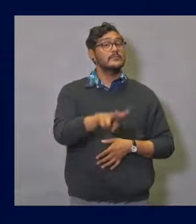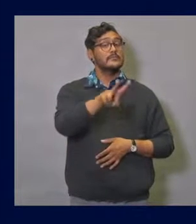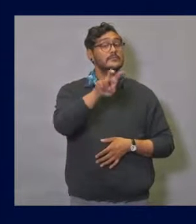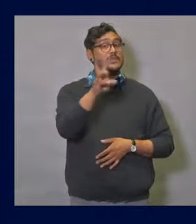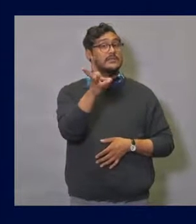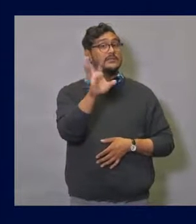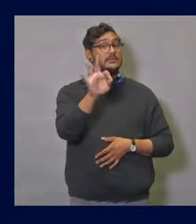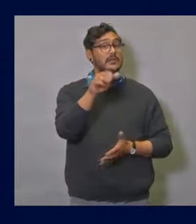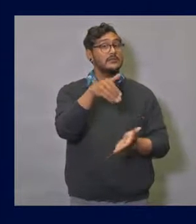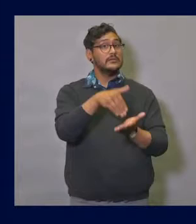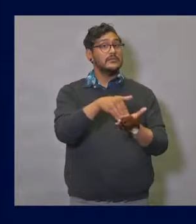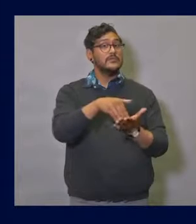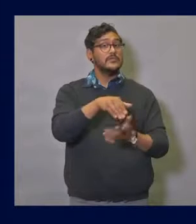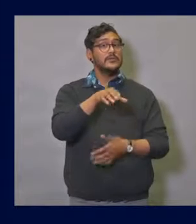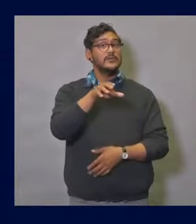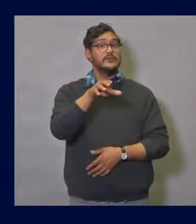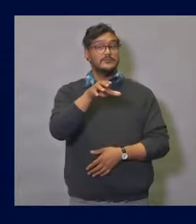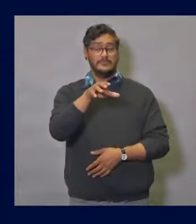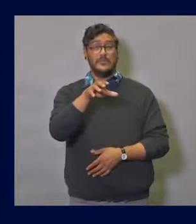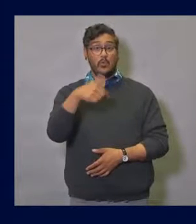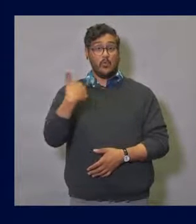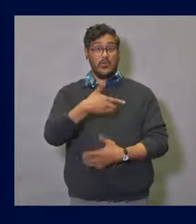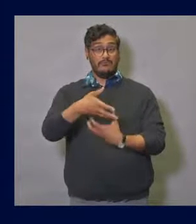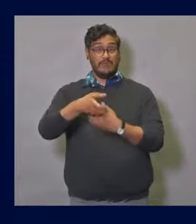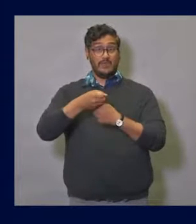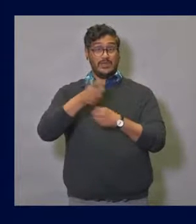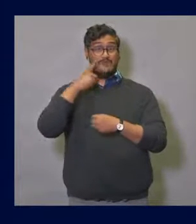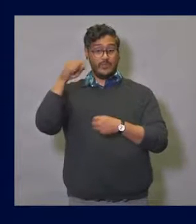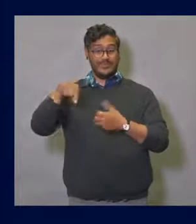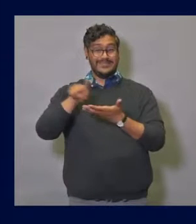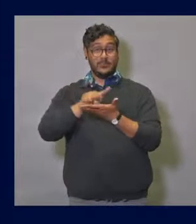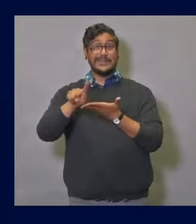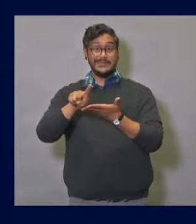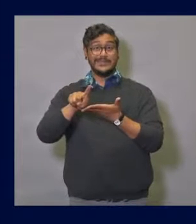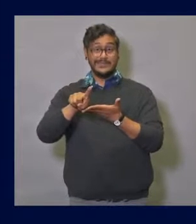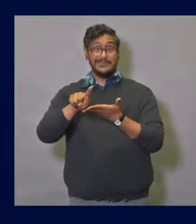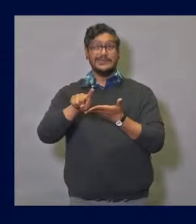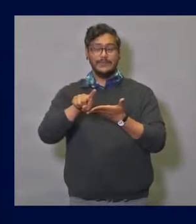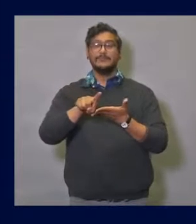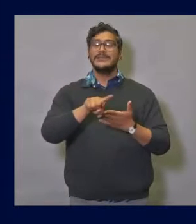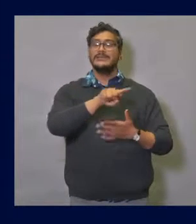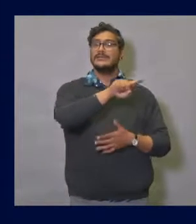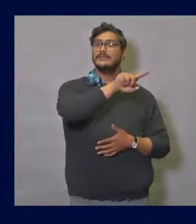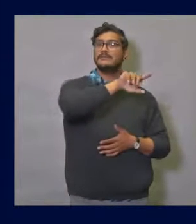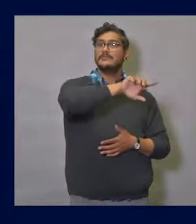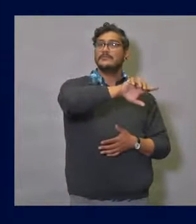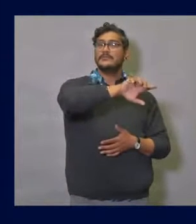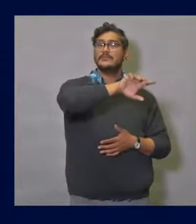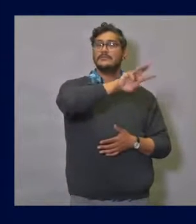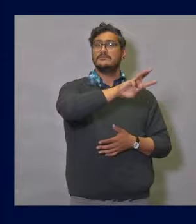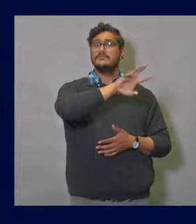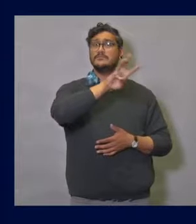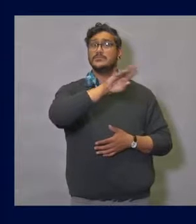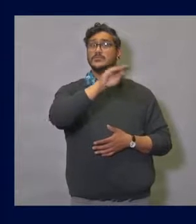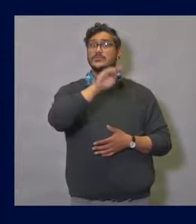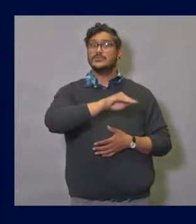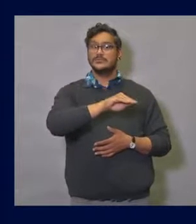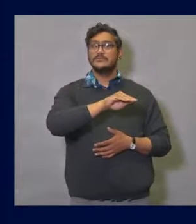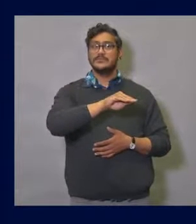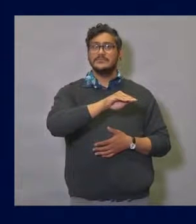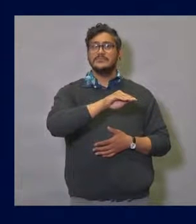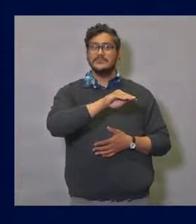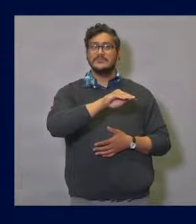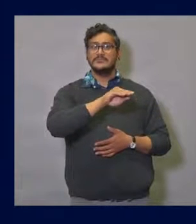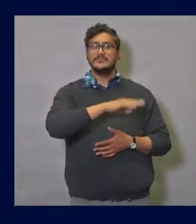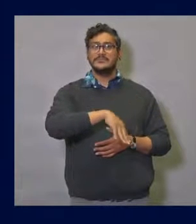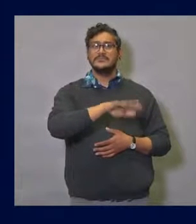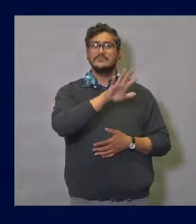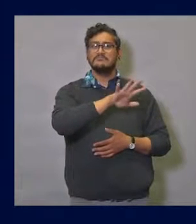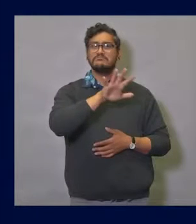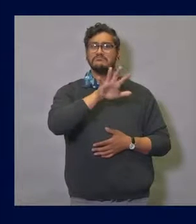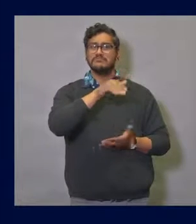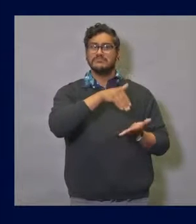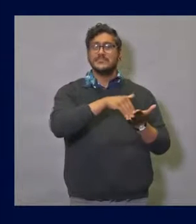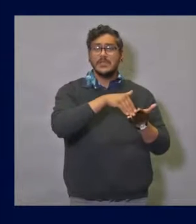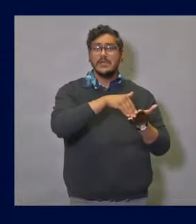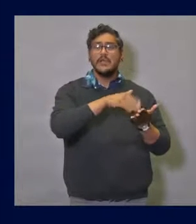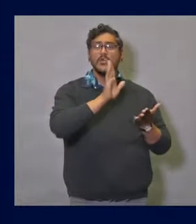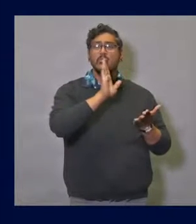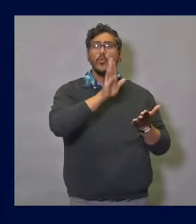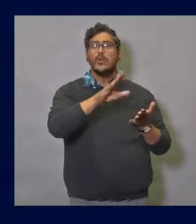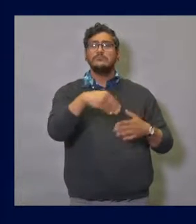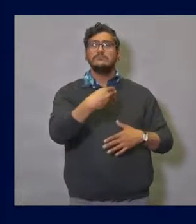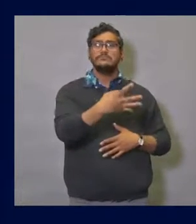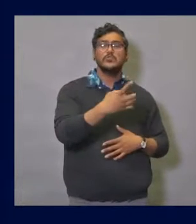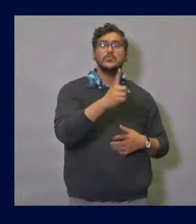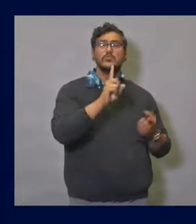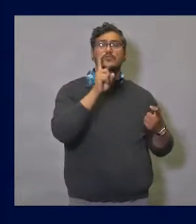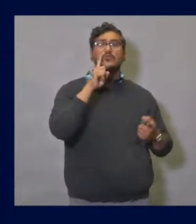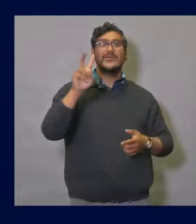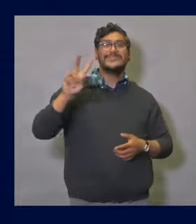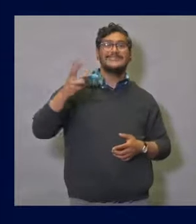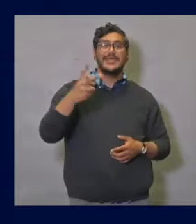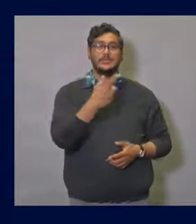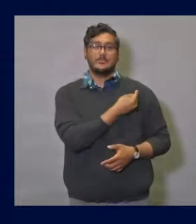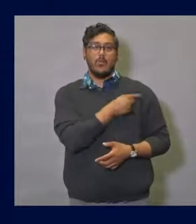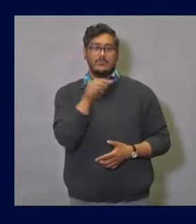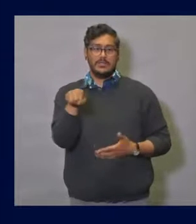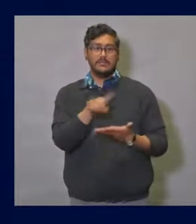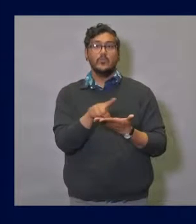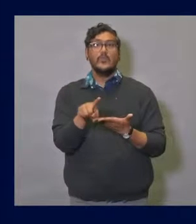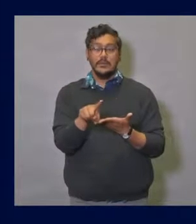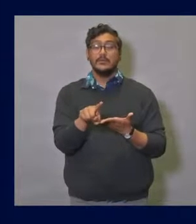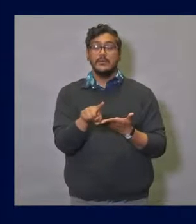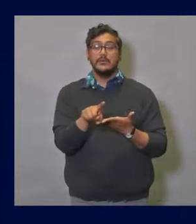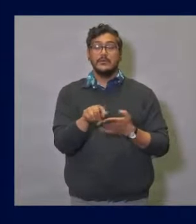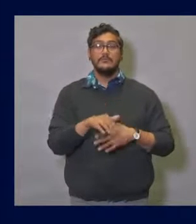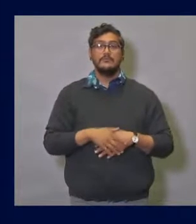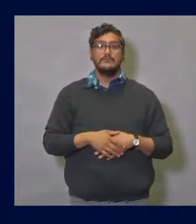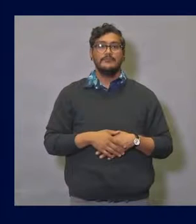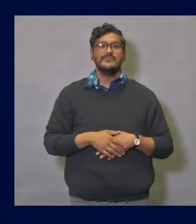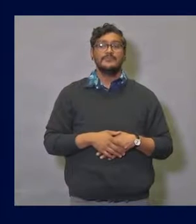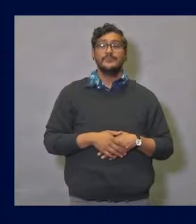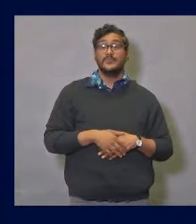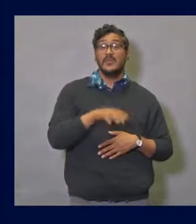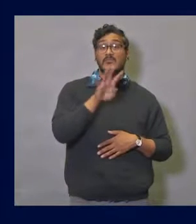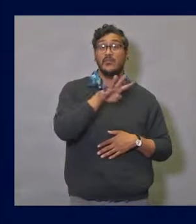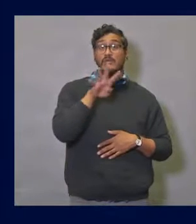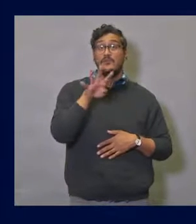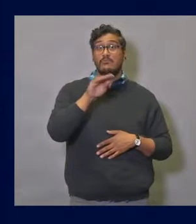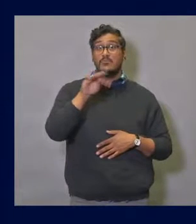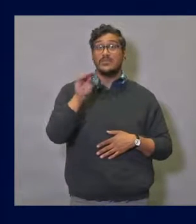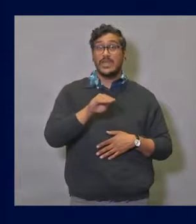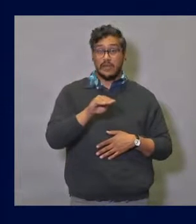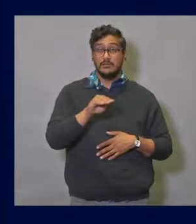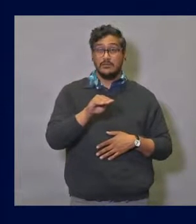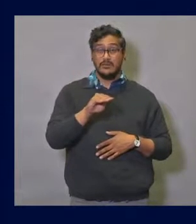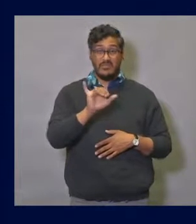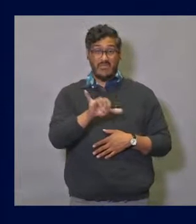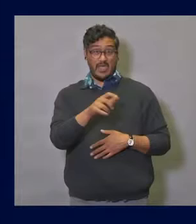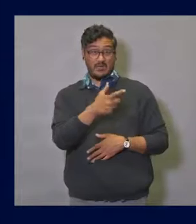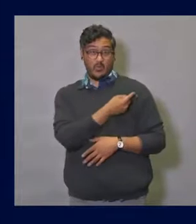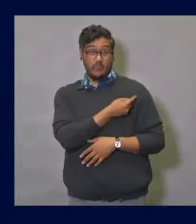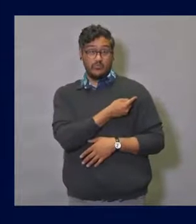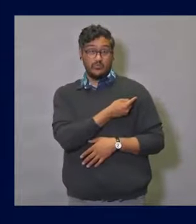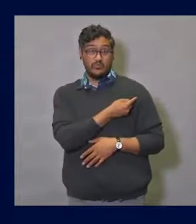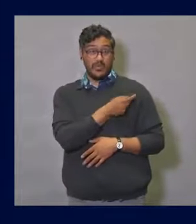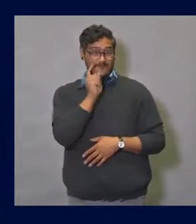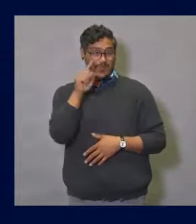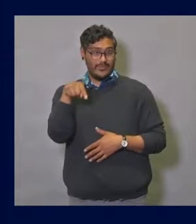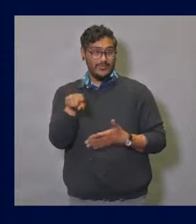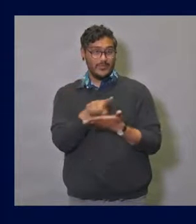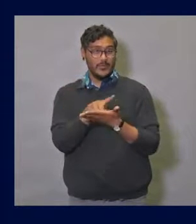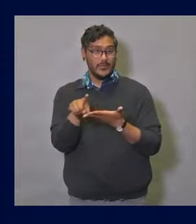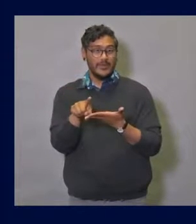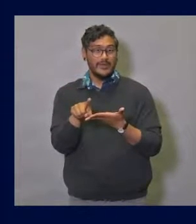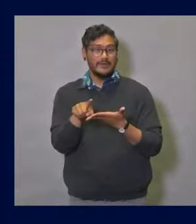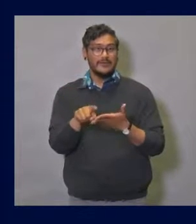TODO RASTRO CONDADO.